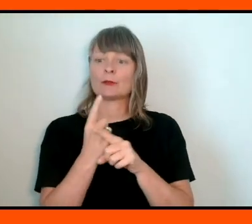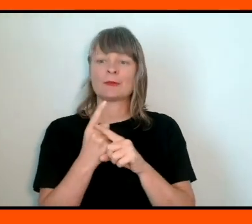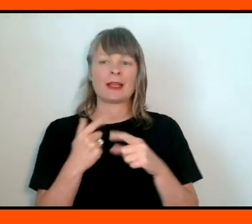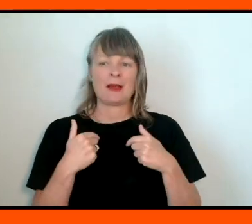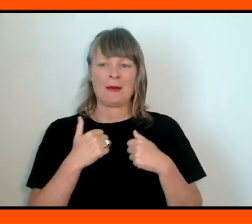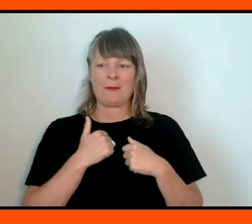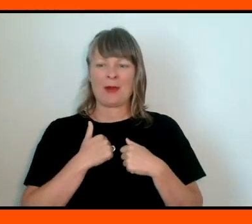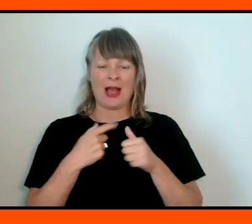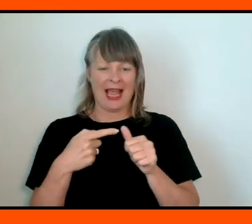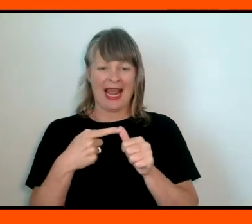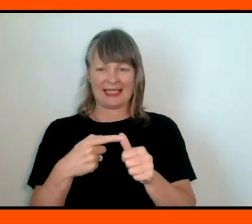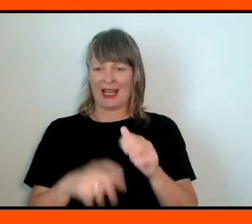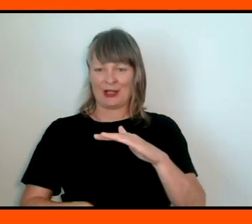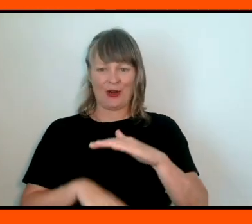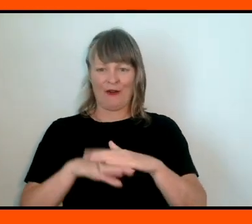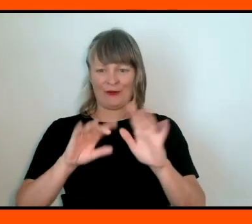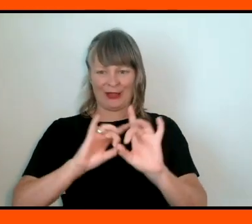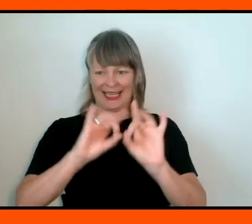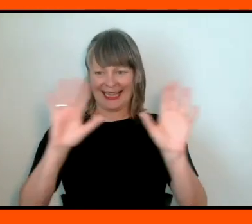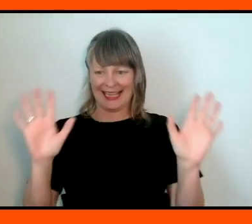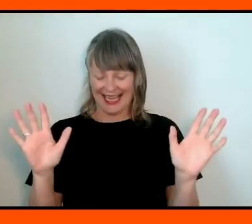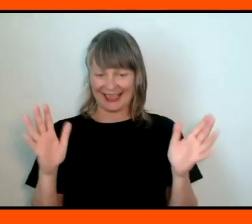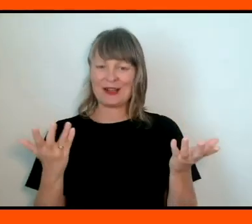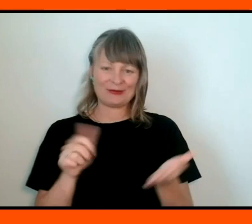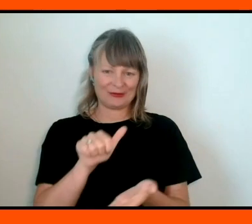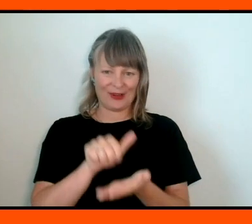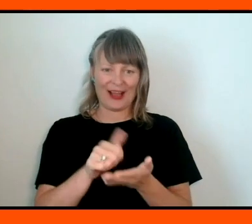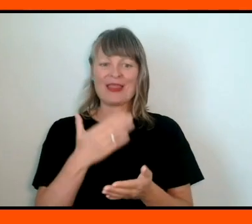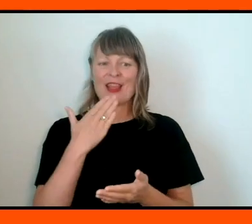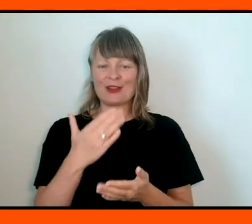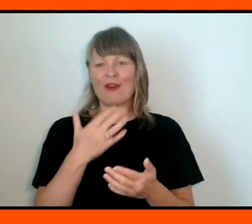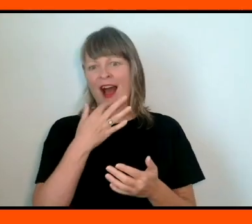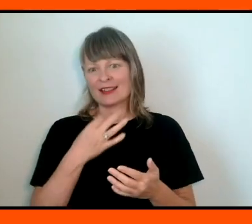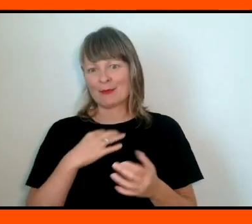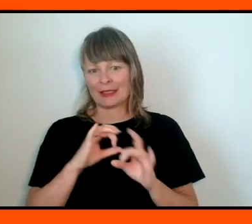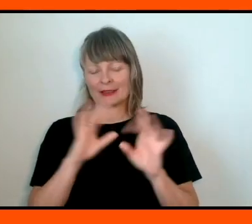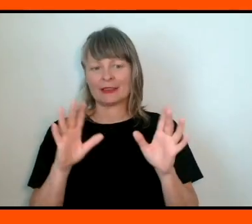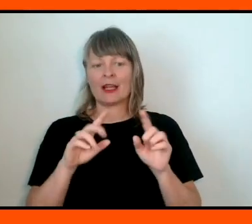so thank you for clarifying. Variation in sex characteristics